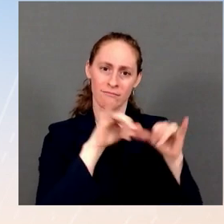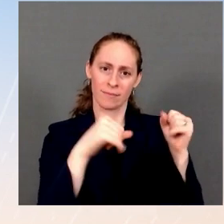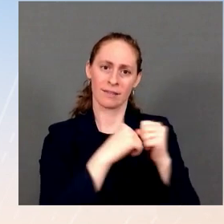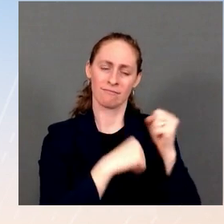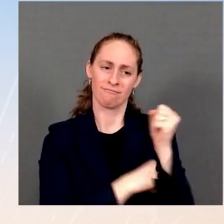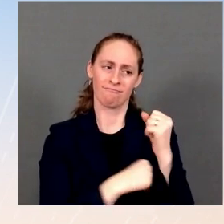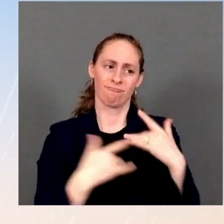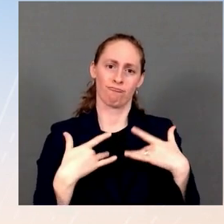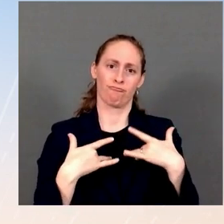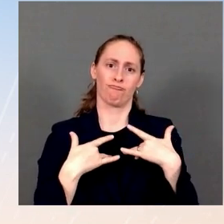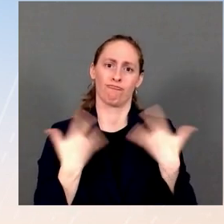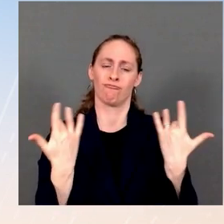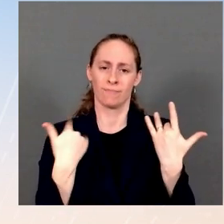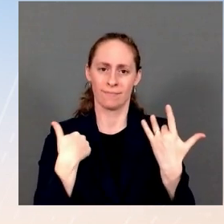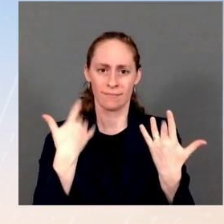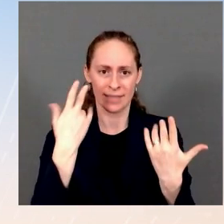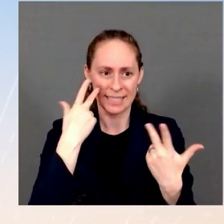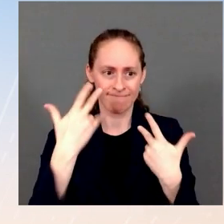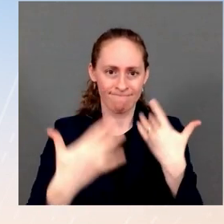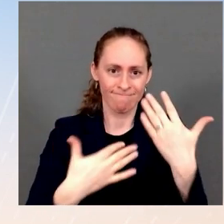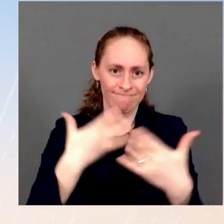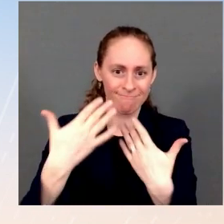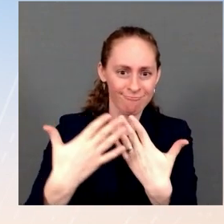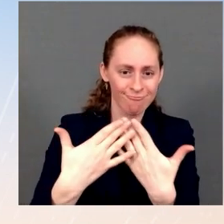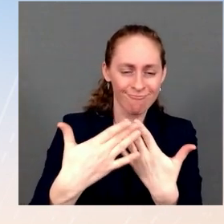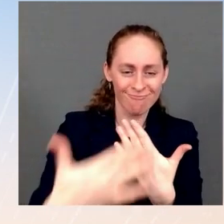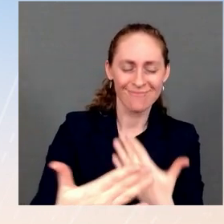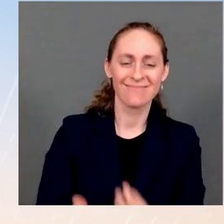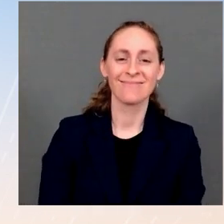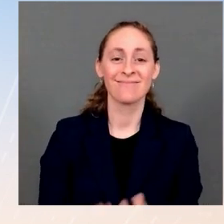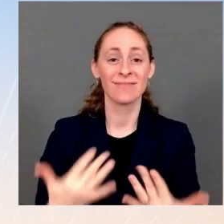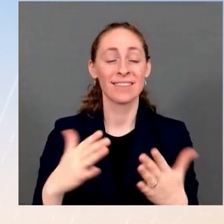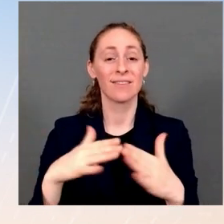Go ahead, Jeff. The Press: Ali, I'd like to ask you about the Build Back Better plan.